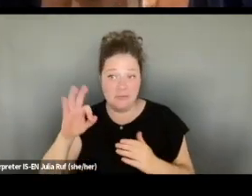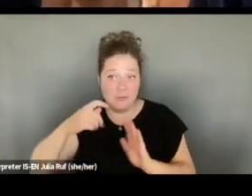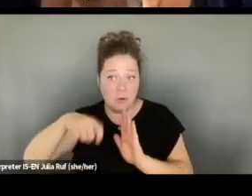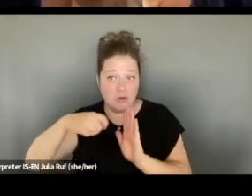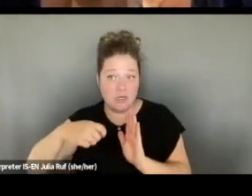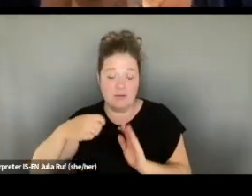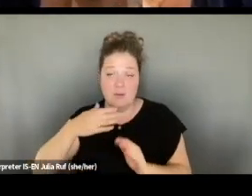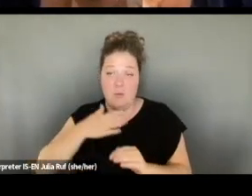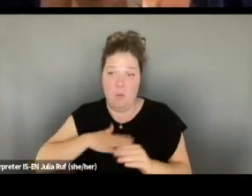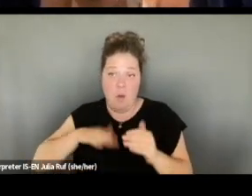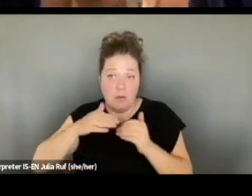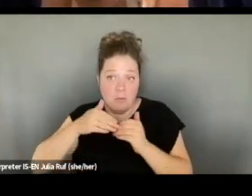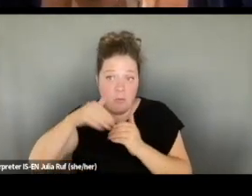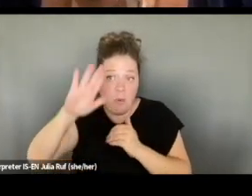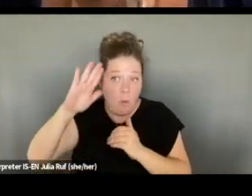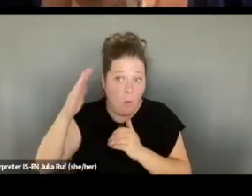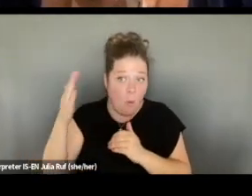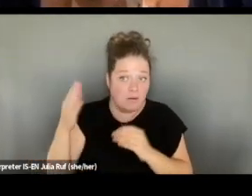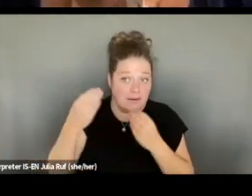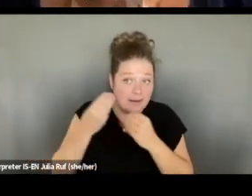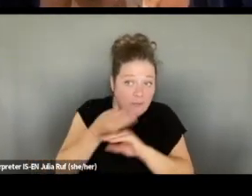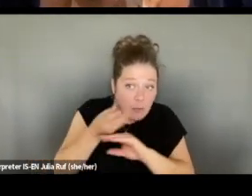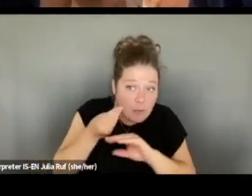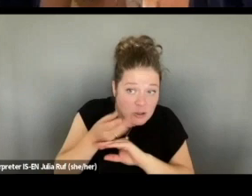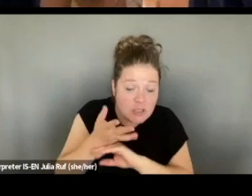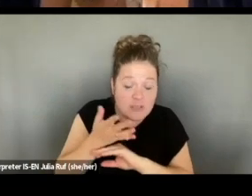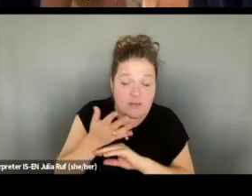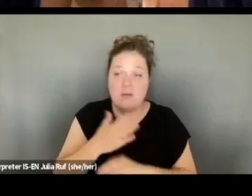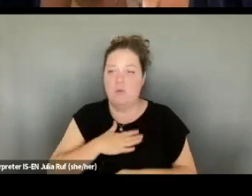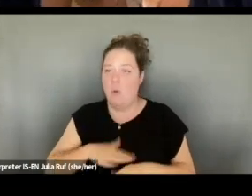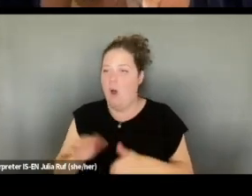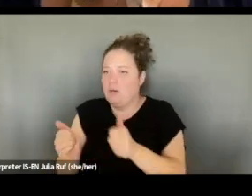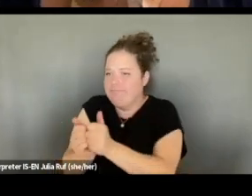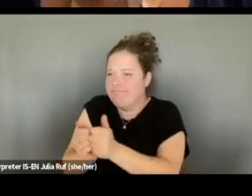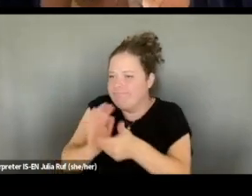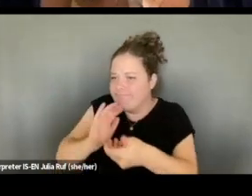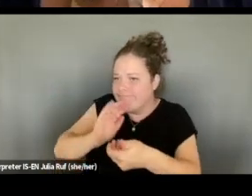about the project or if you're interested in working together